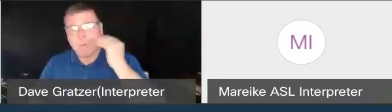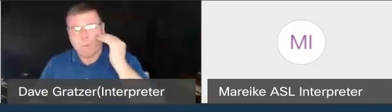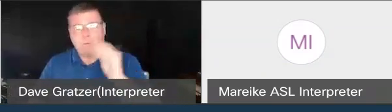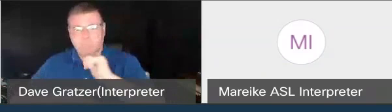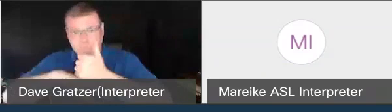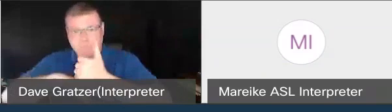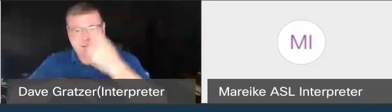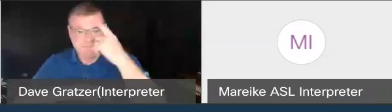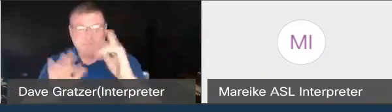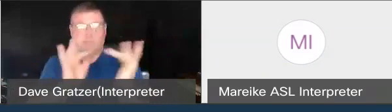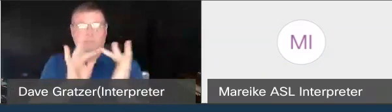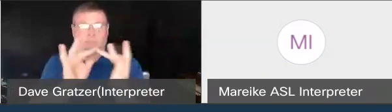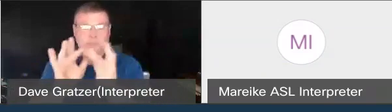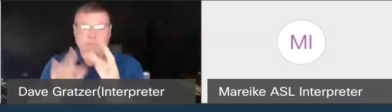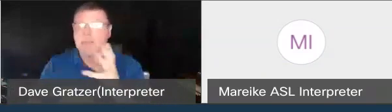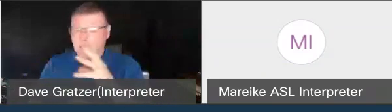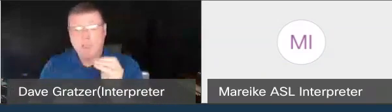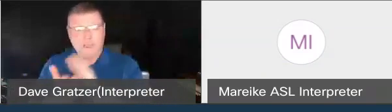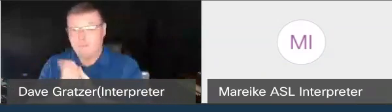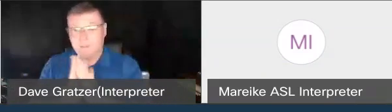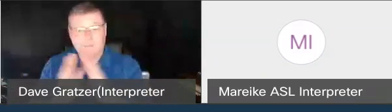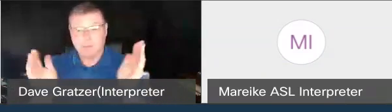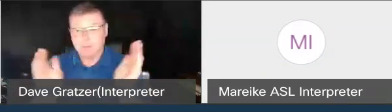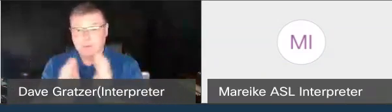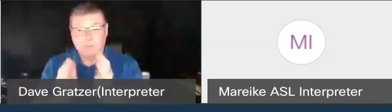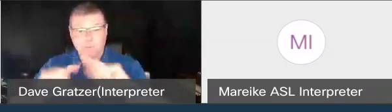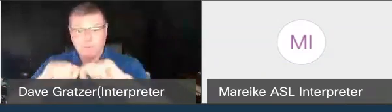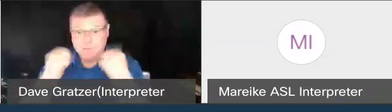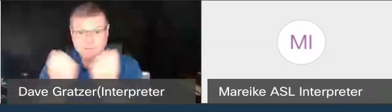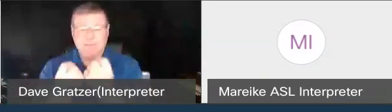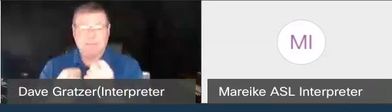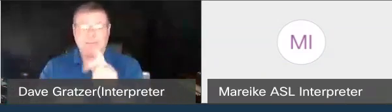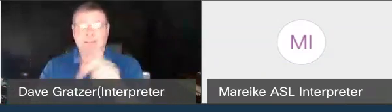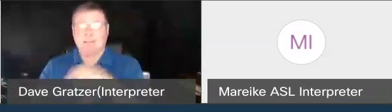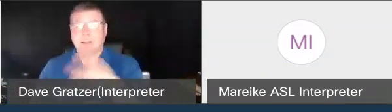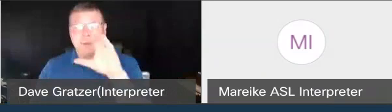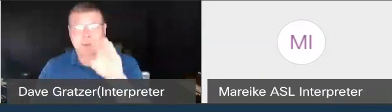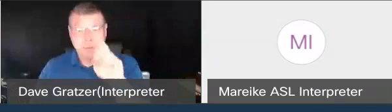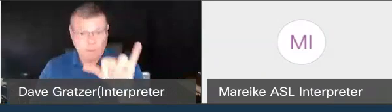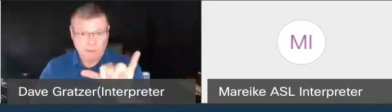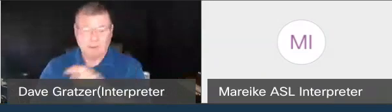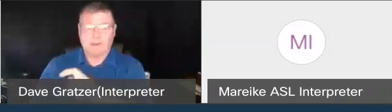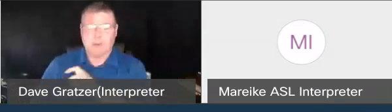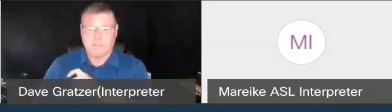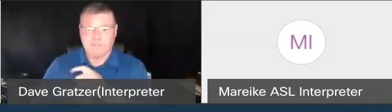Um, and it's essentially turned into a small team between, uh, Kody, uh, the officers, and the peer support, um,